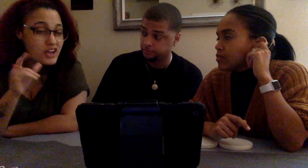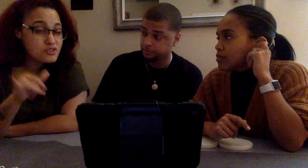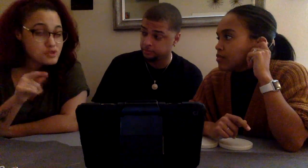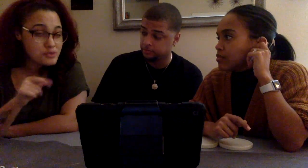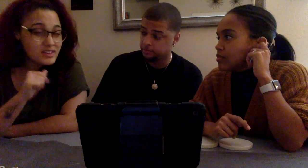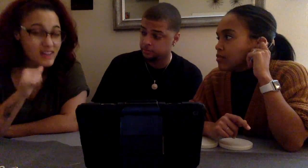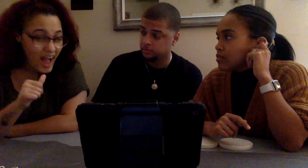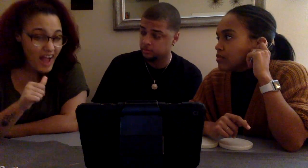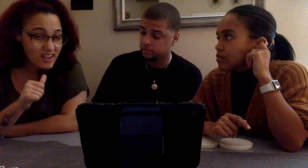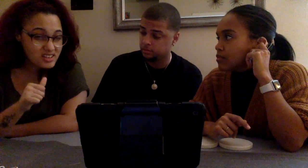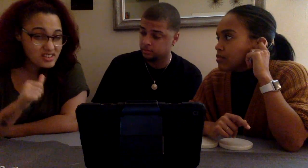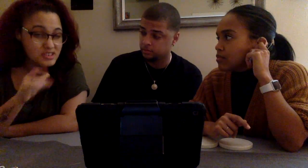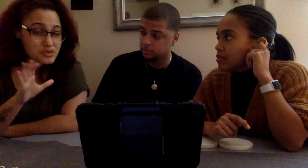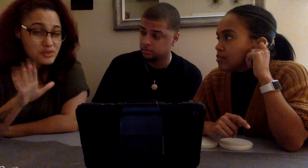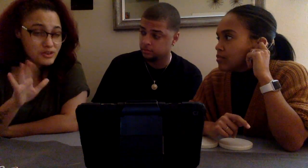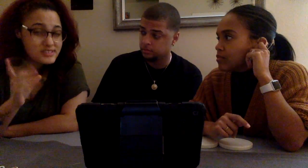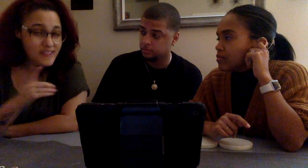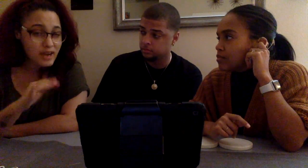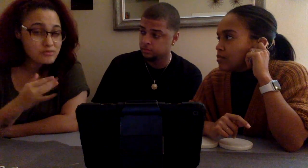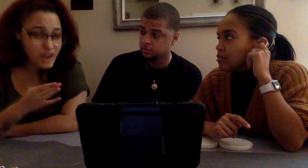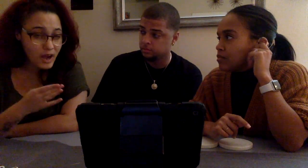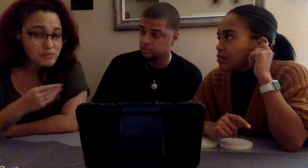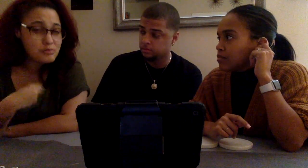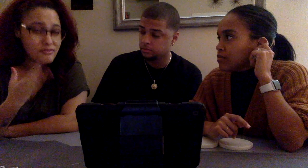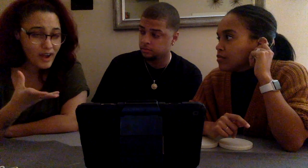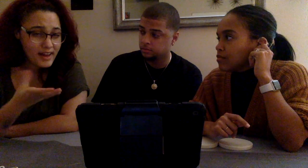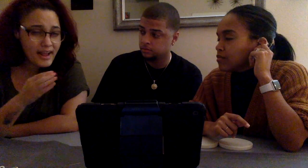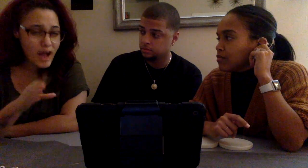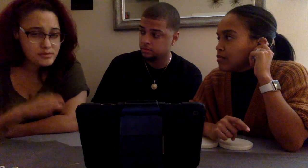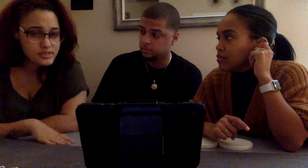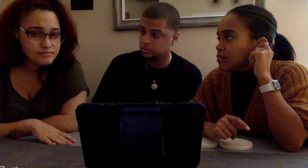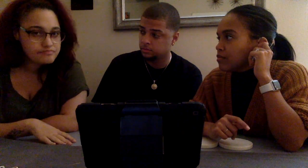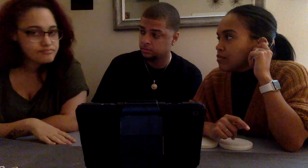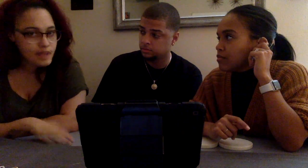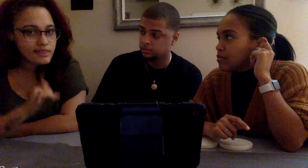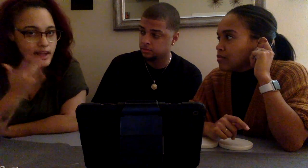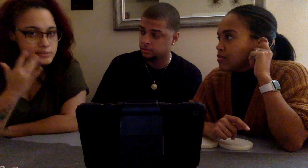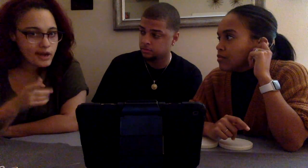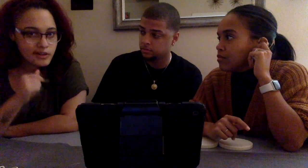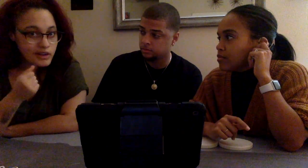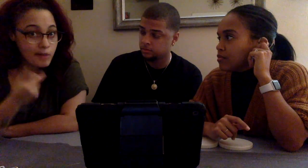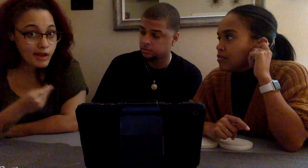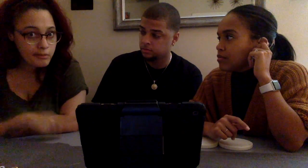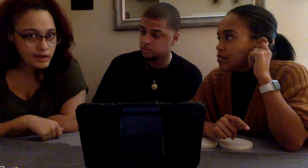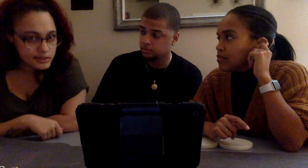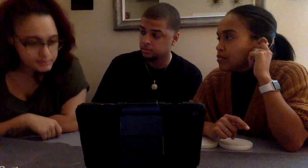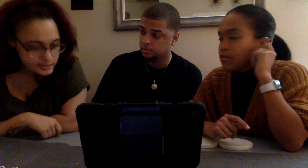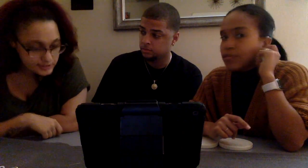And YouTube, you're not doing your damn job providing accurate captions. That's why you're not making enough money.